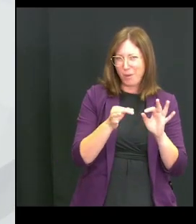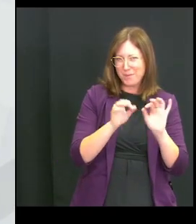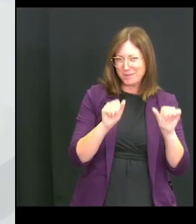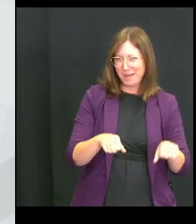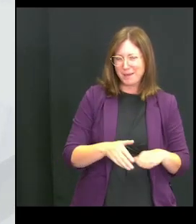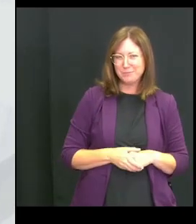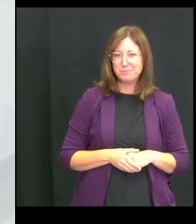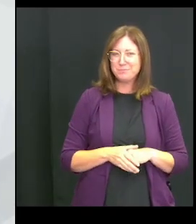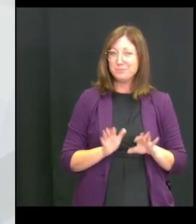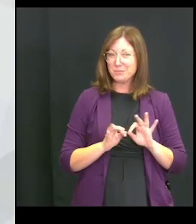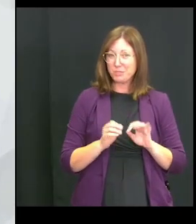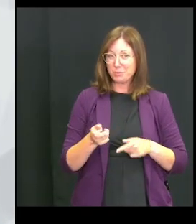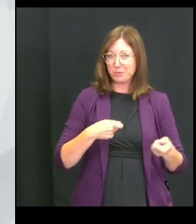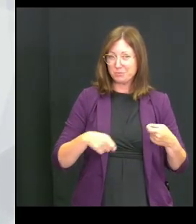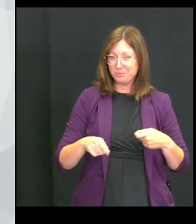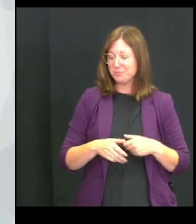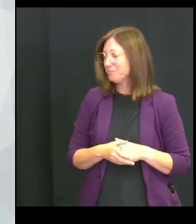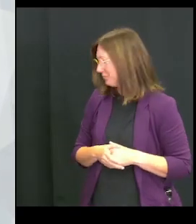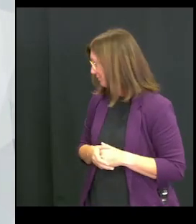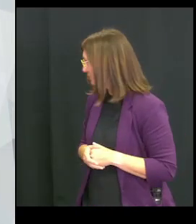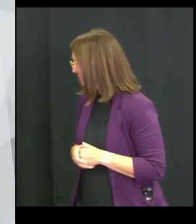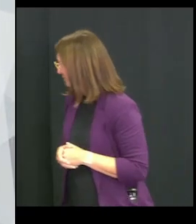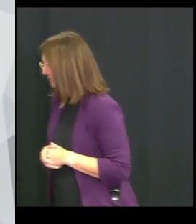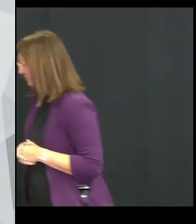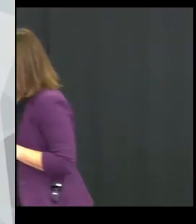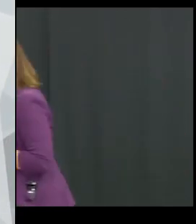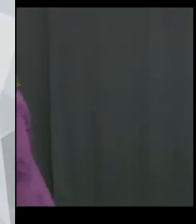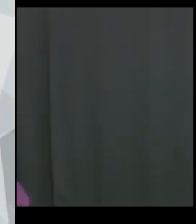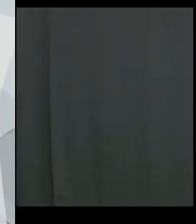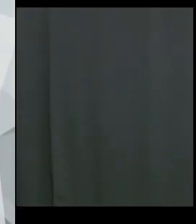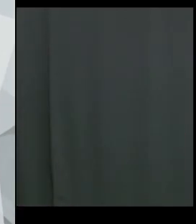Well, I have a few thoughts around this.